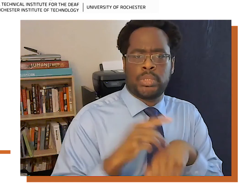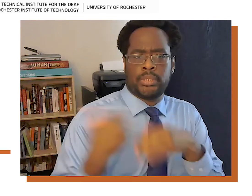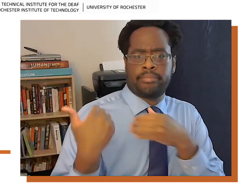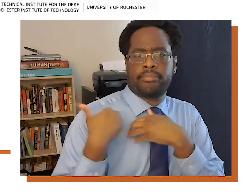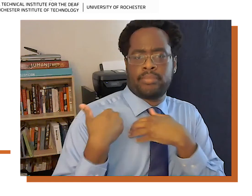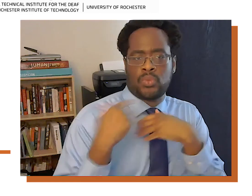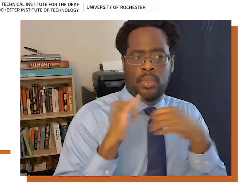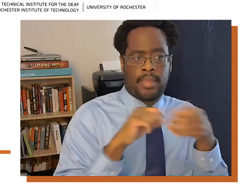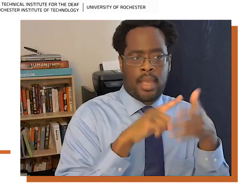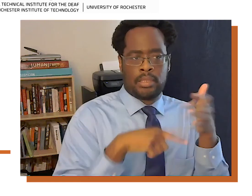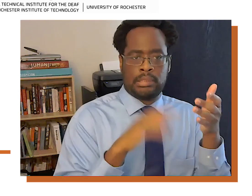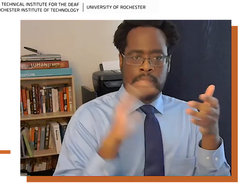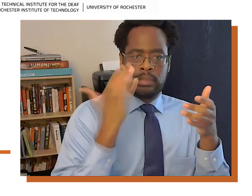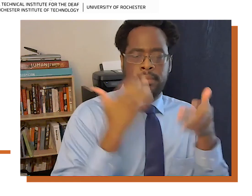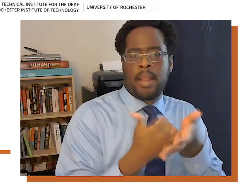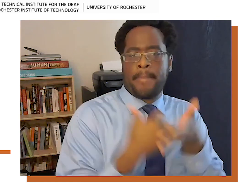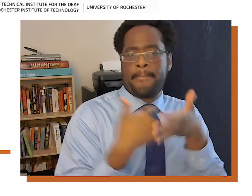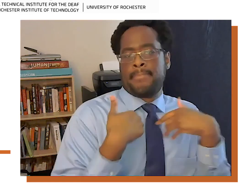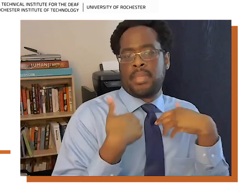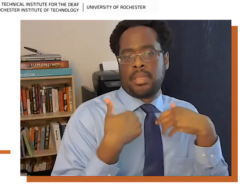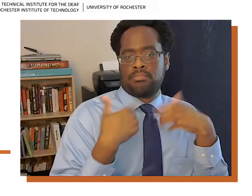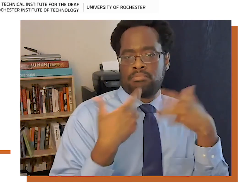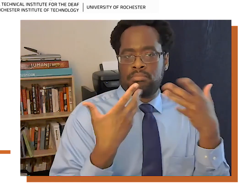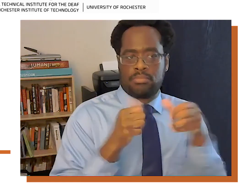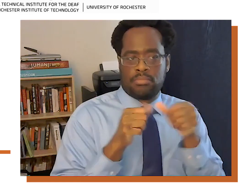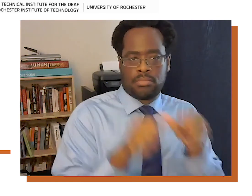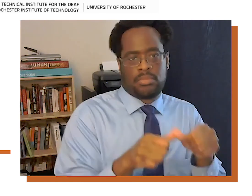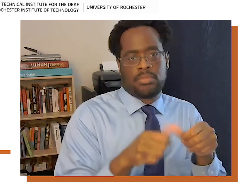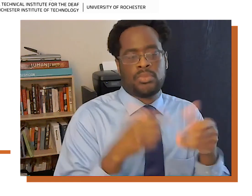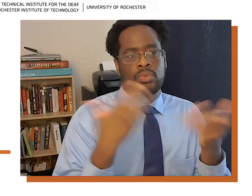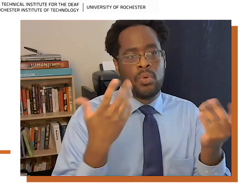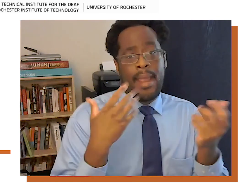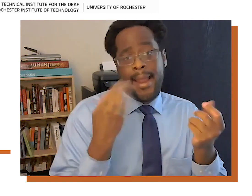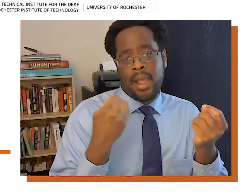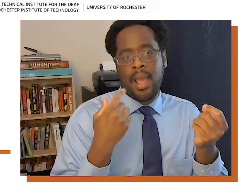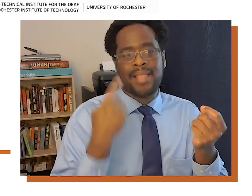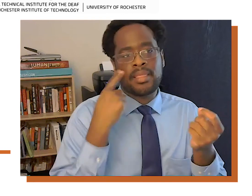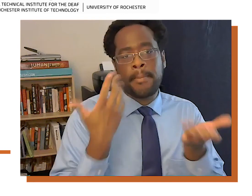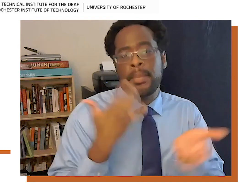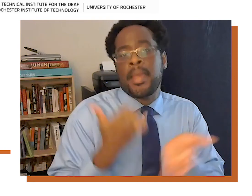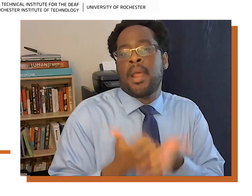You know, I have a sense of duty and persistence. I advocate for myself,